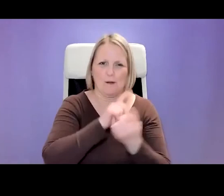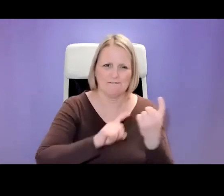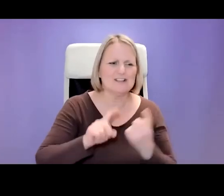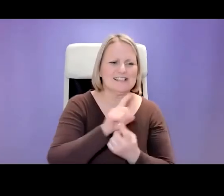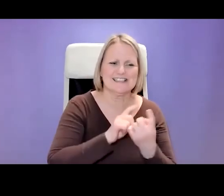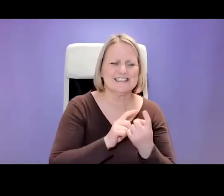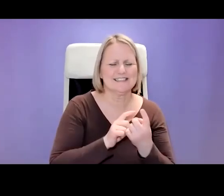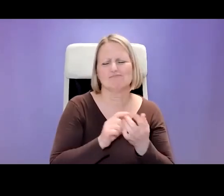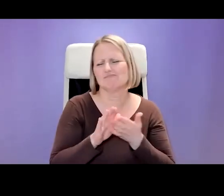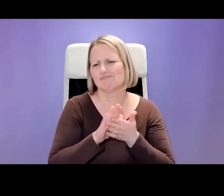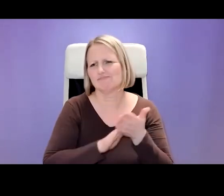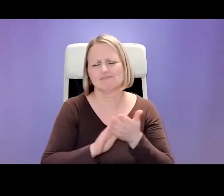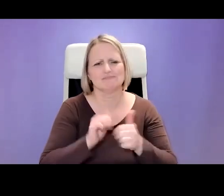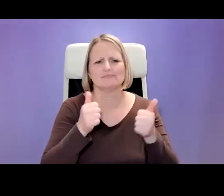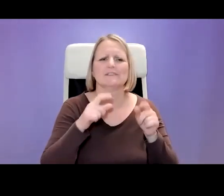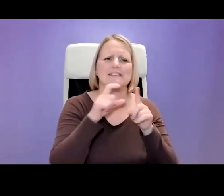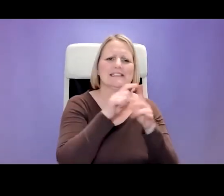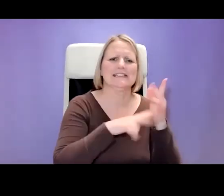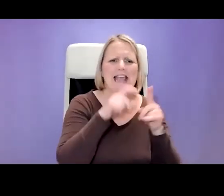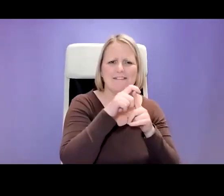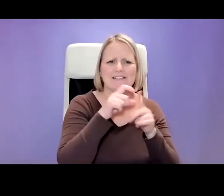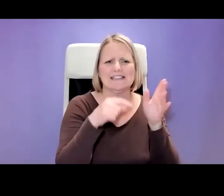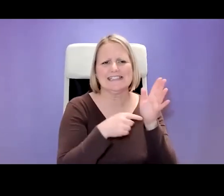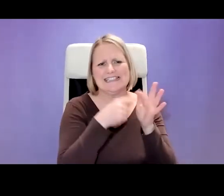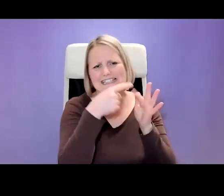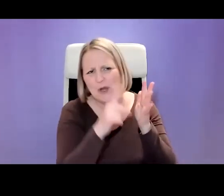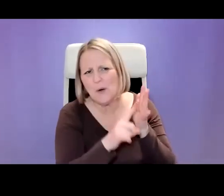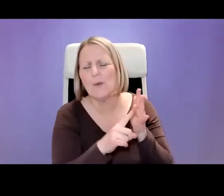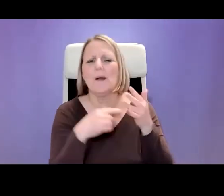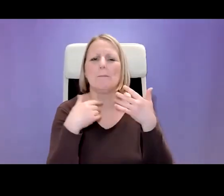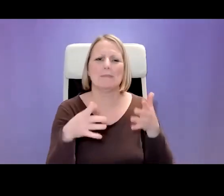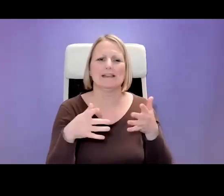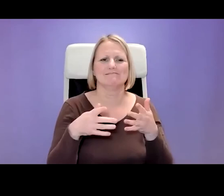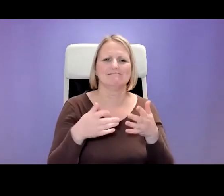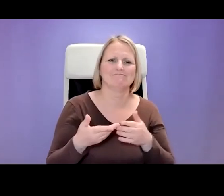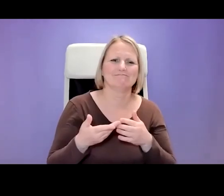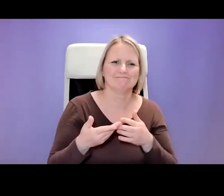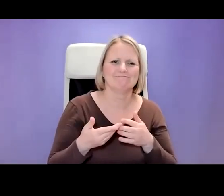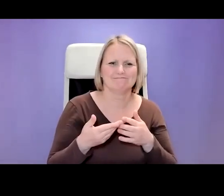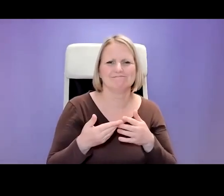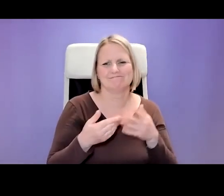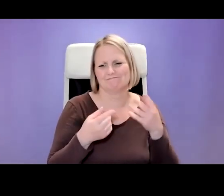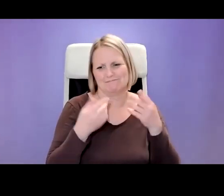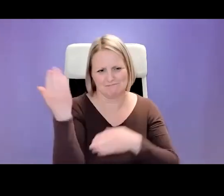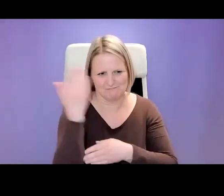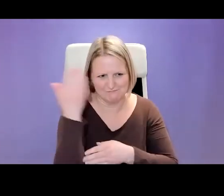David Teo told his story. Brian and Joanna again have pointed to that as well.